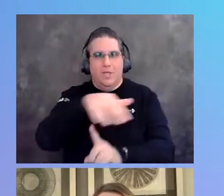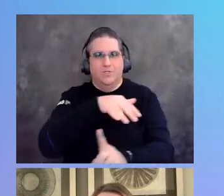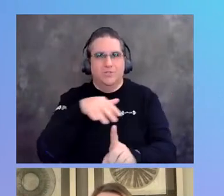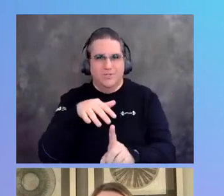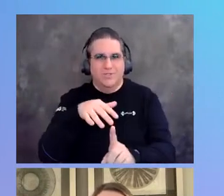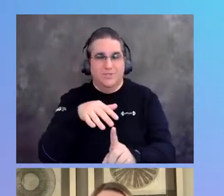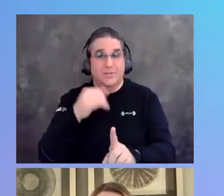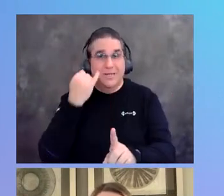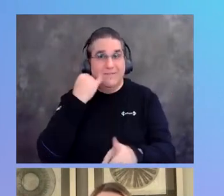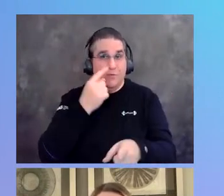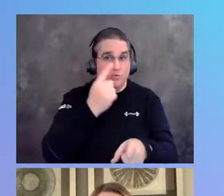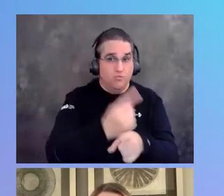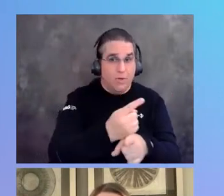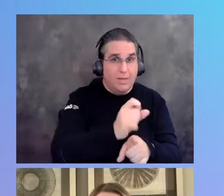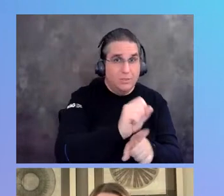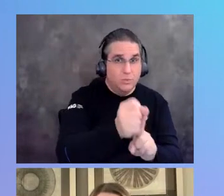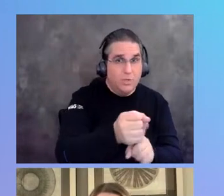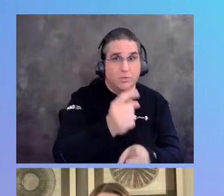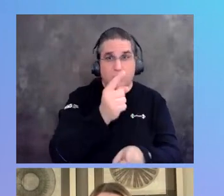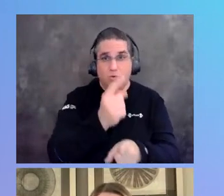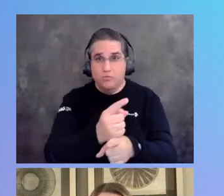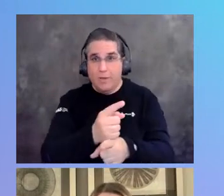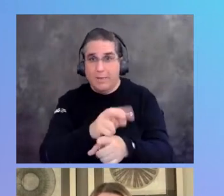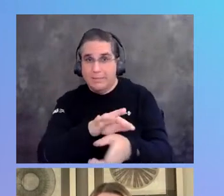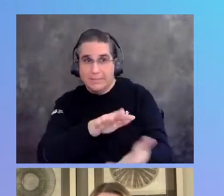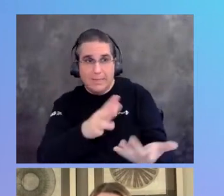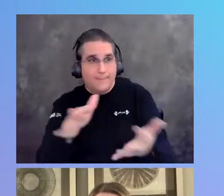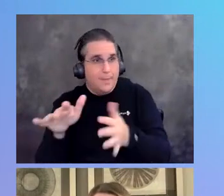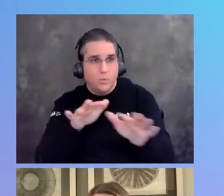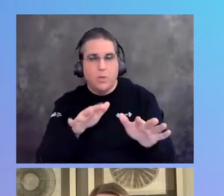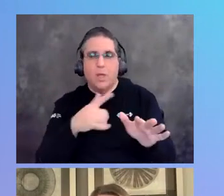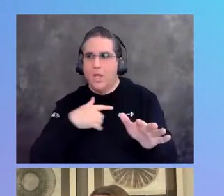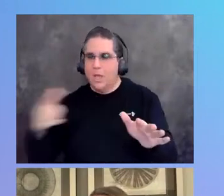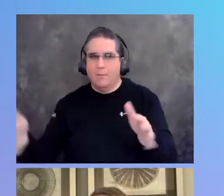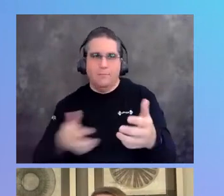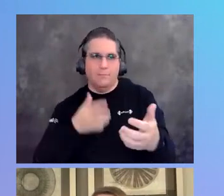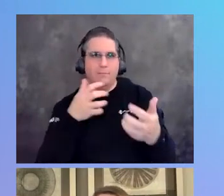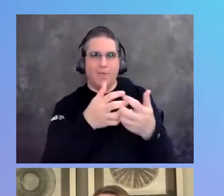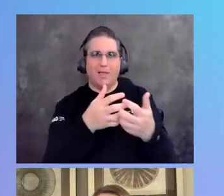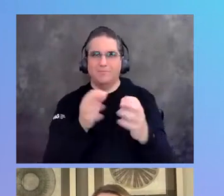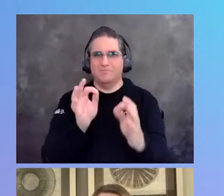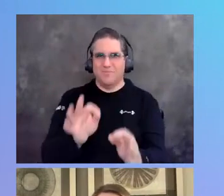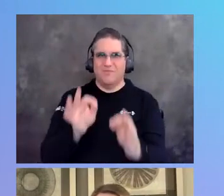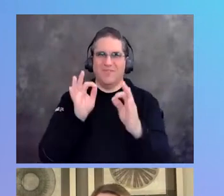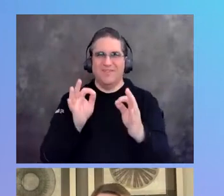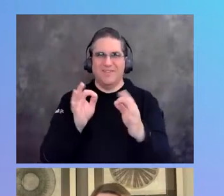environment. And I think that's what that demo really shows Jesse in the very end is like,